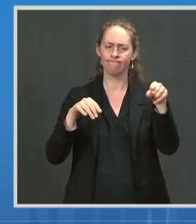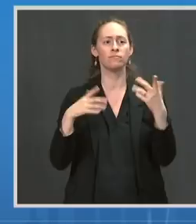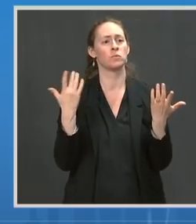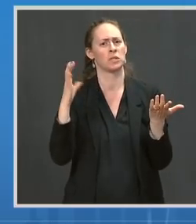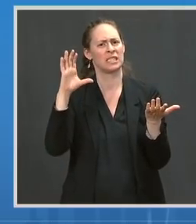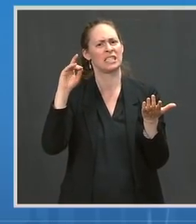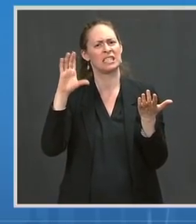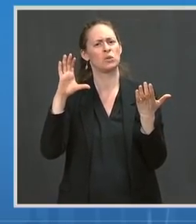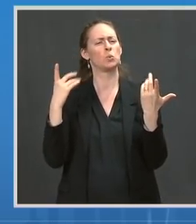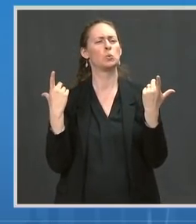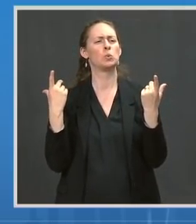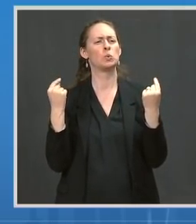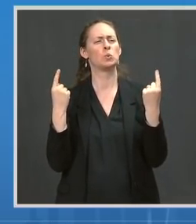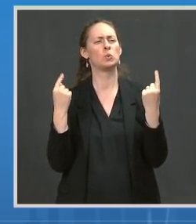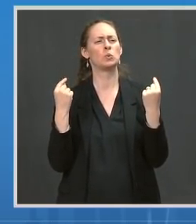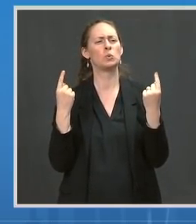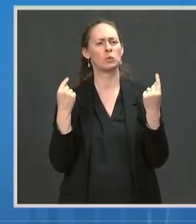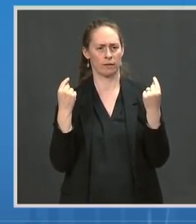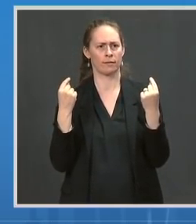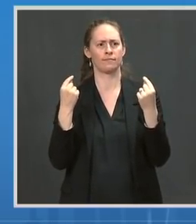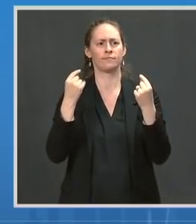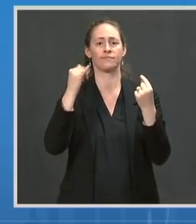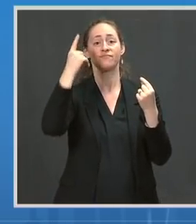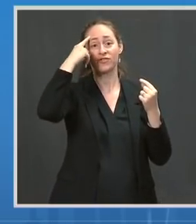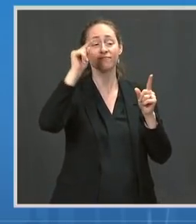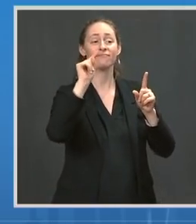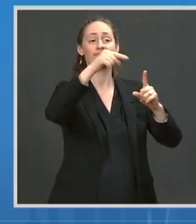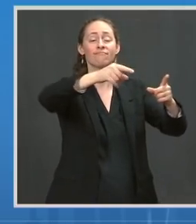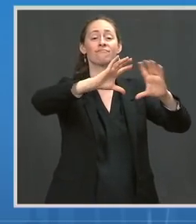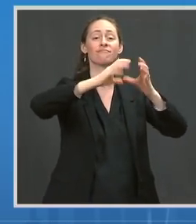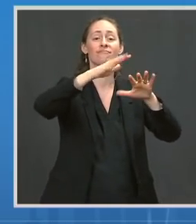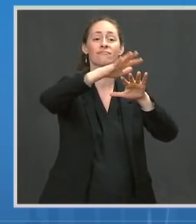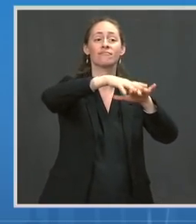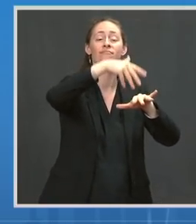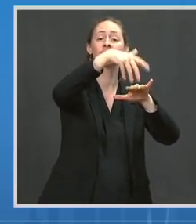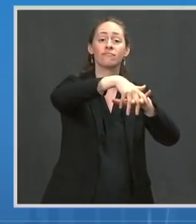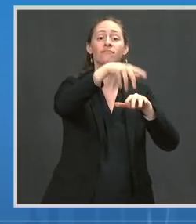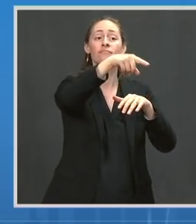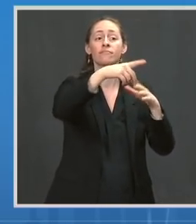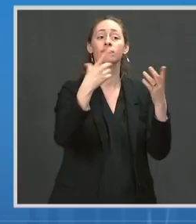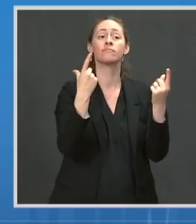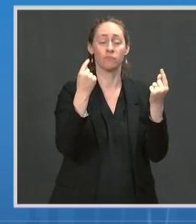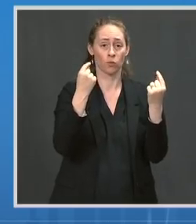were 3.5 times more likely to get COVID than a non-Hispanic, white population.